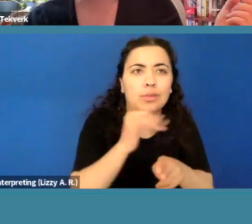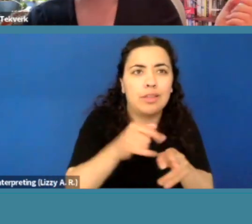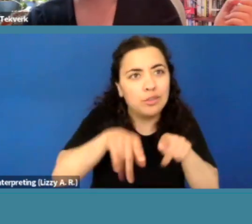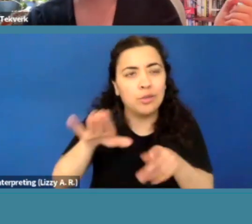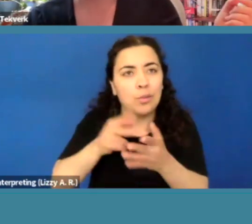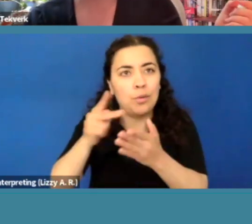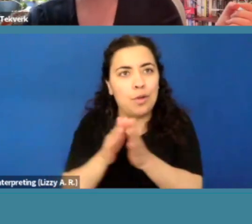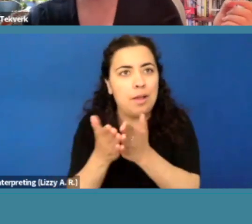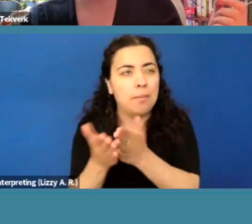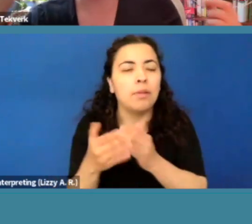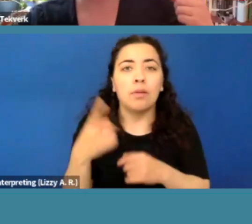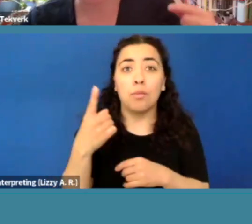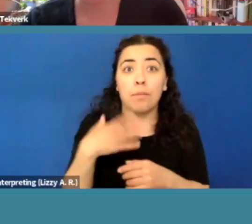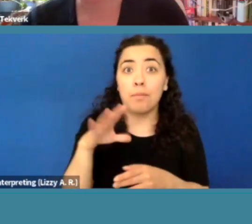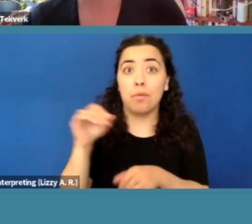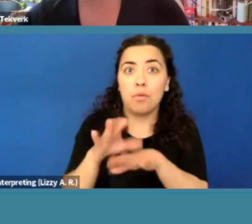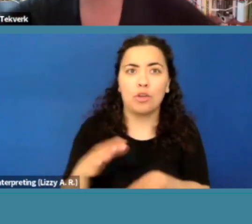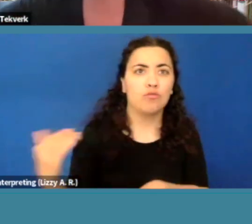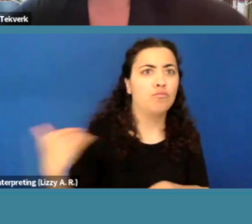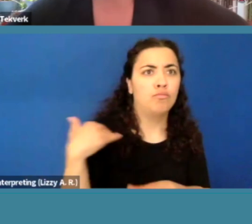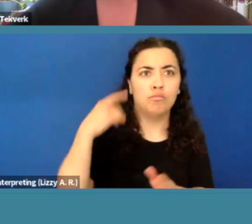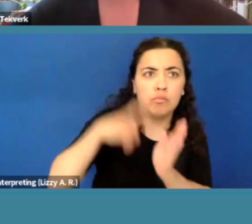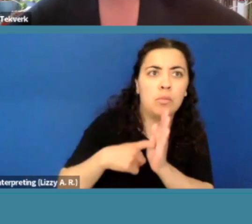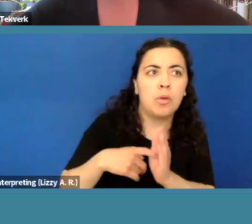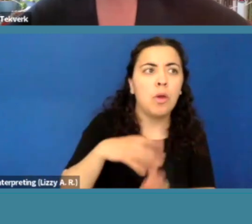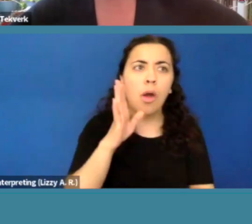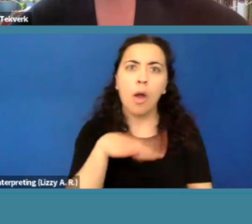one of my coworkers called me out on something and was like, Hey, wait a minute.